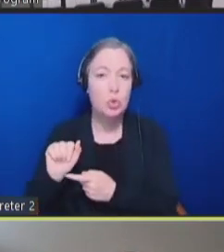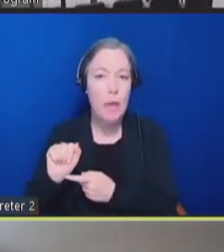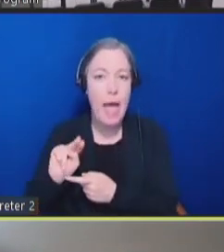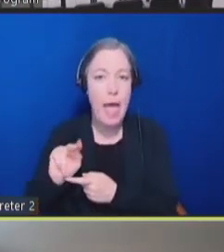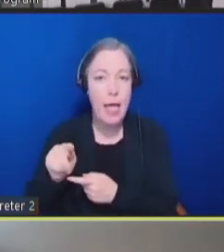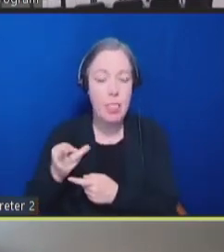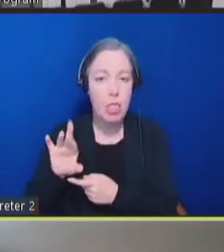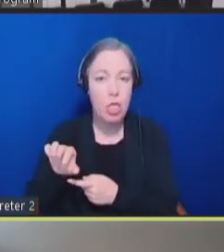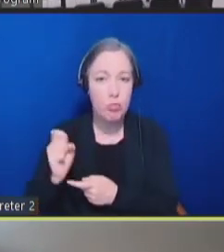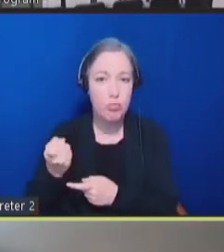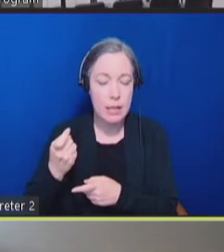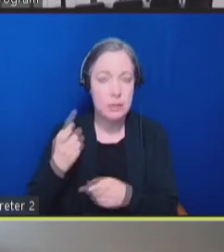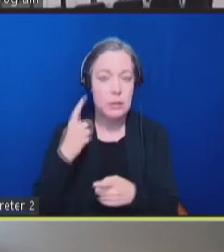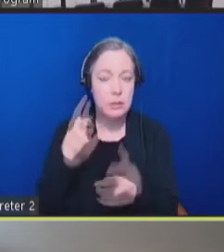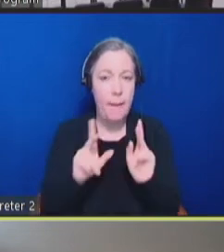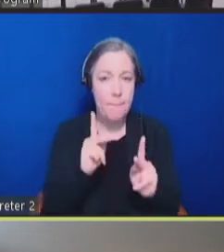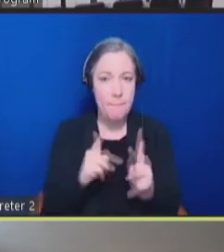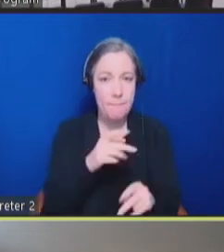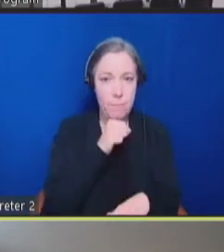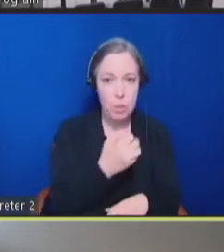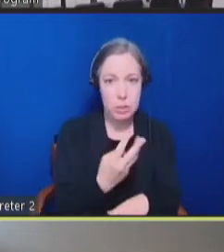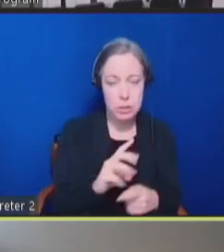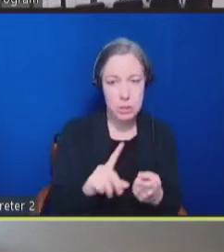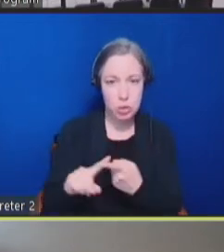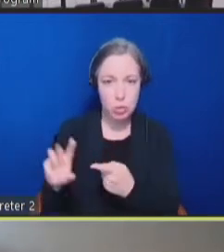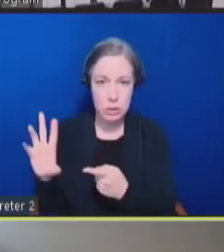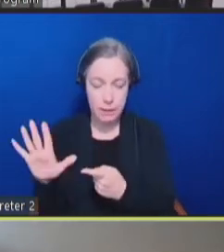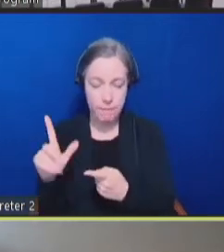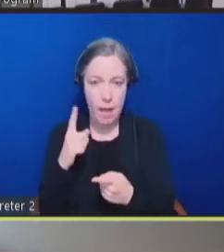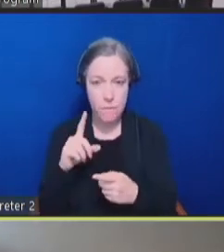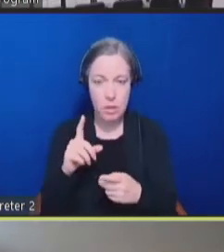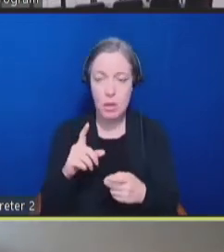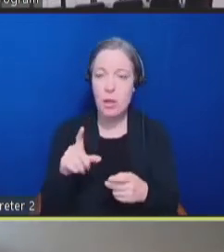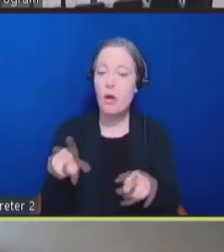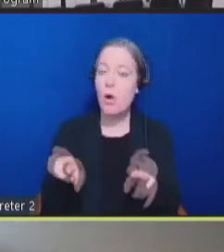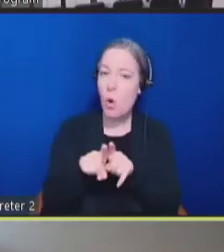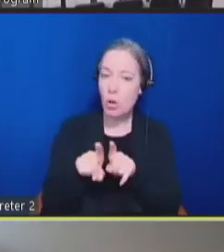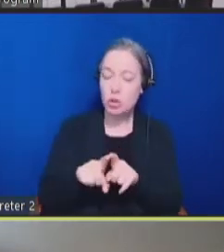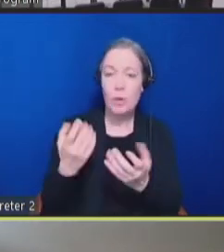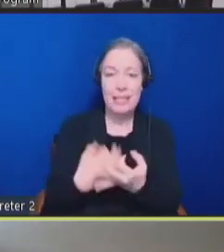of age when administered in conjunction with recommended antibacterial drugs.